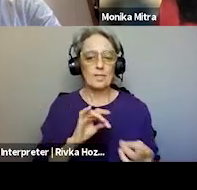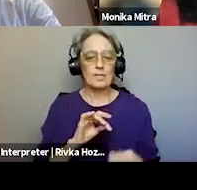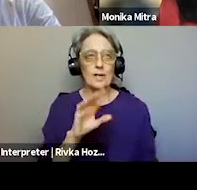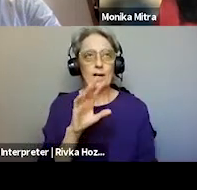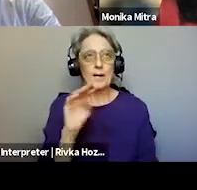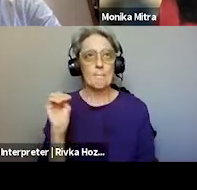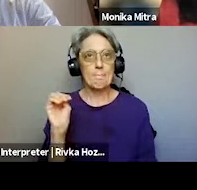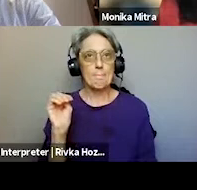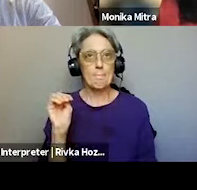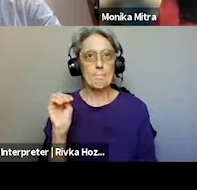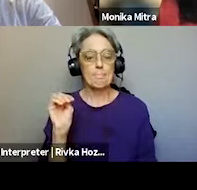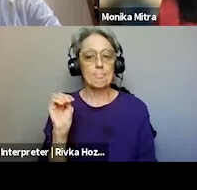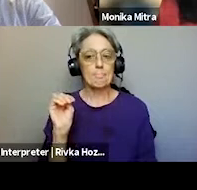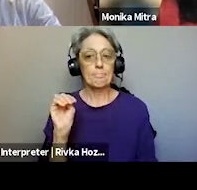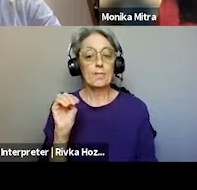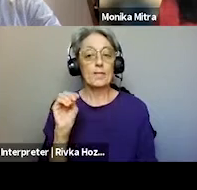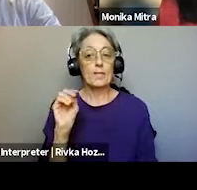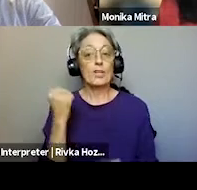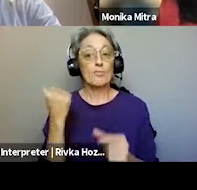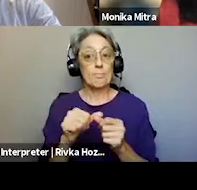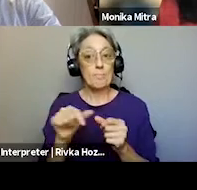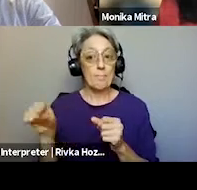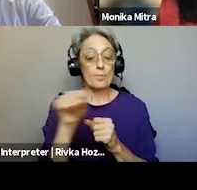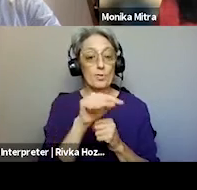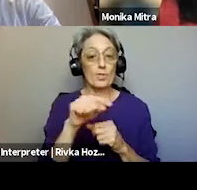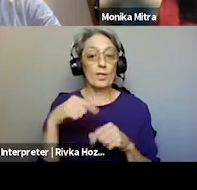I’ll just remind you that the goal of this three-day interactive workshop